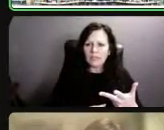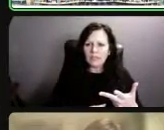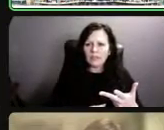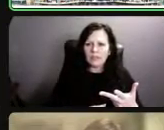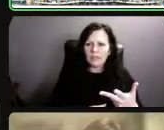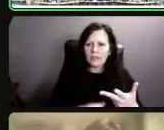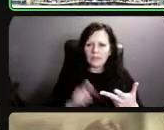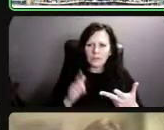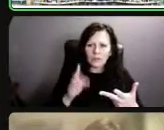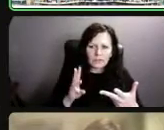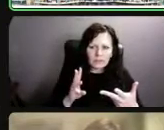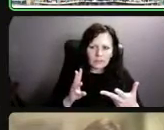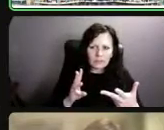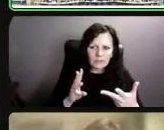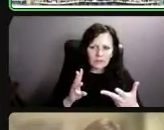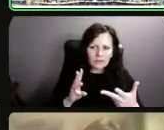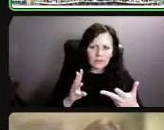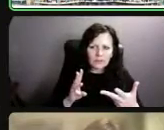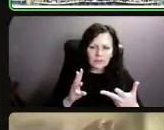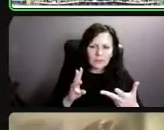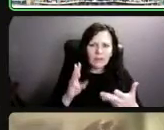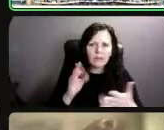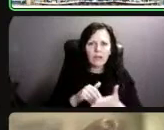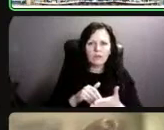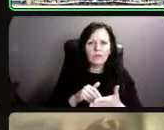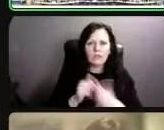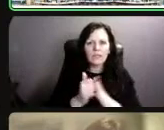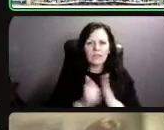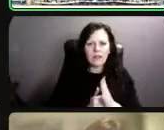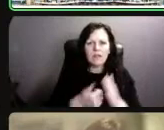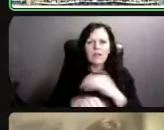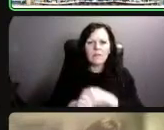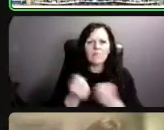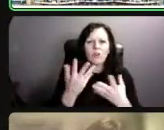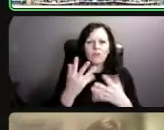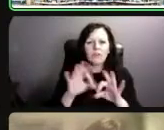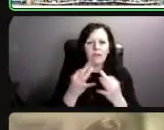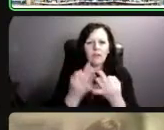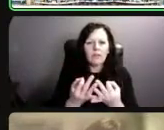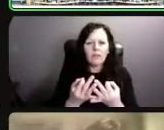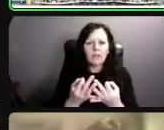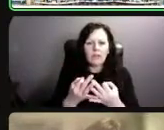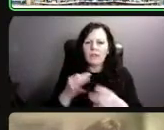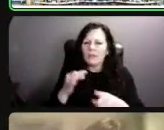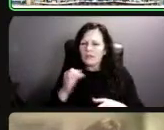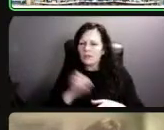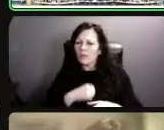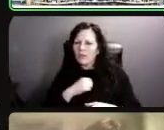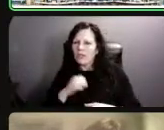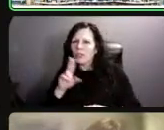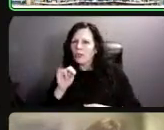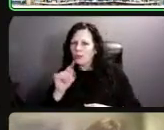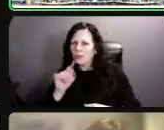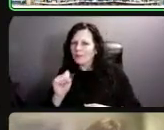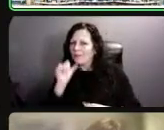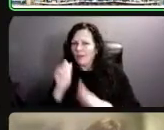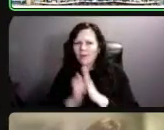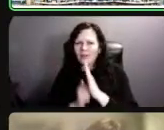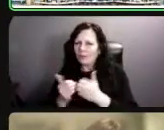THAT SIXTY NINE THOUSAND FOR A